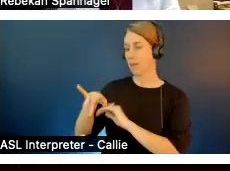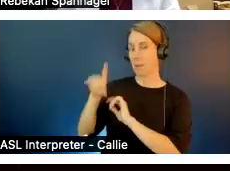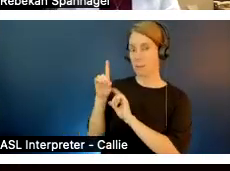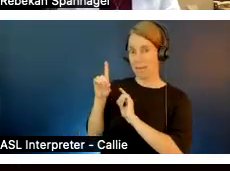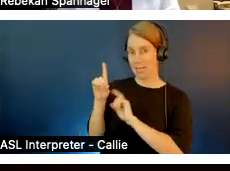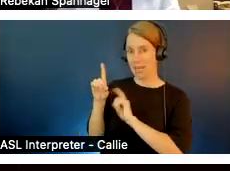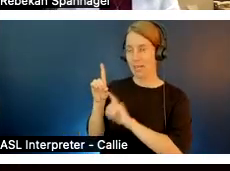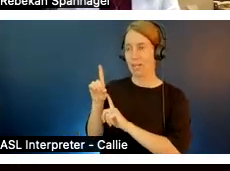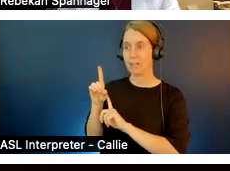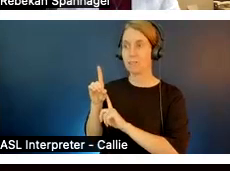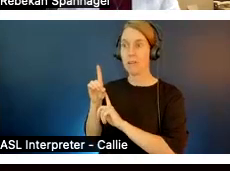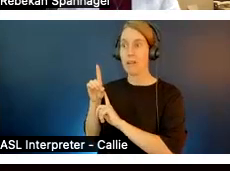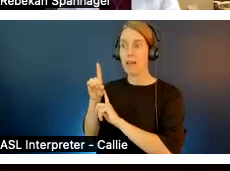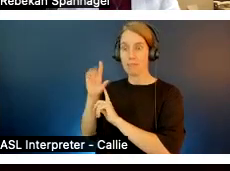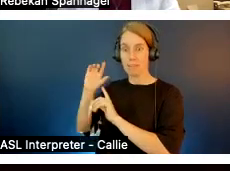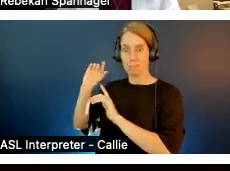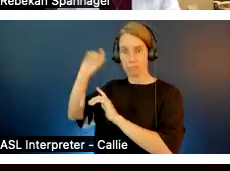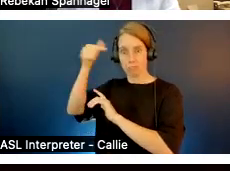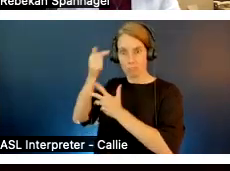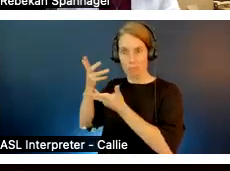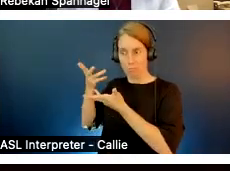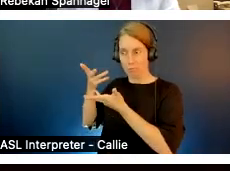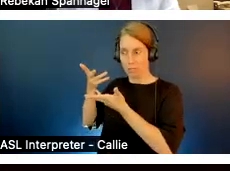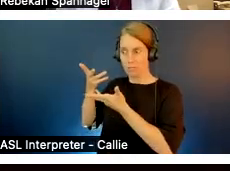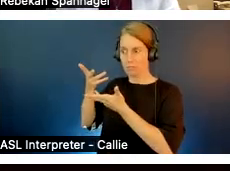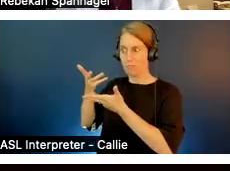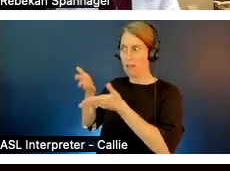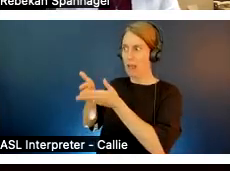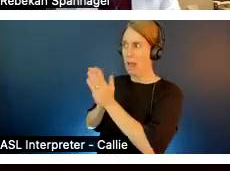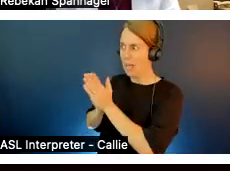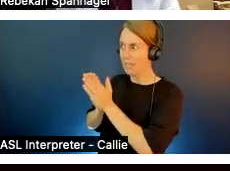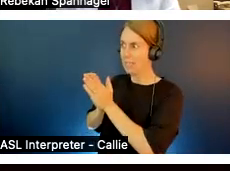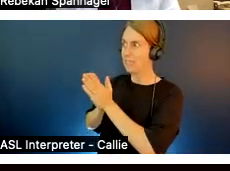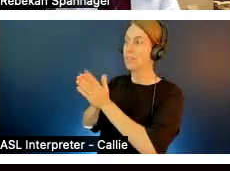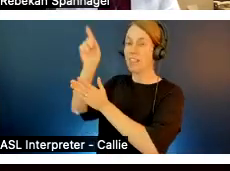government to waive one of the requirements so that they can serve a particular population or